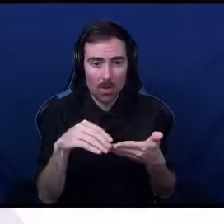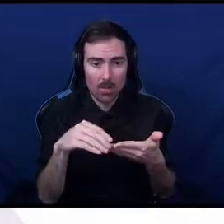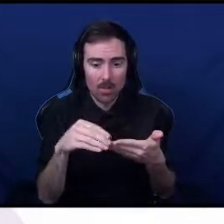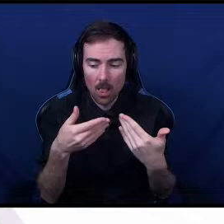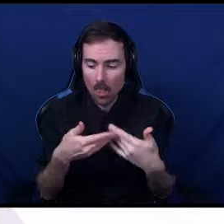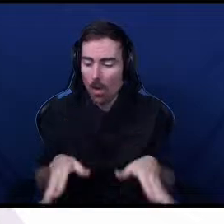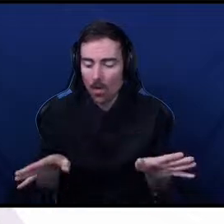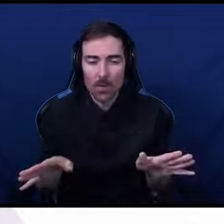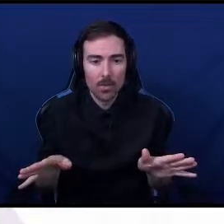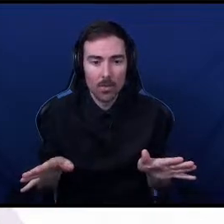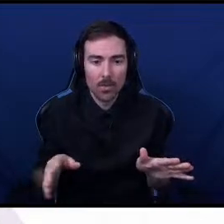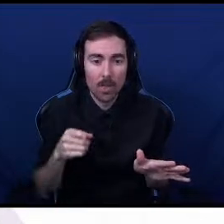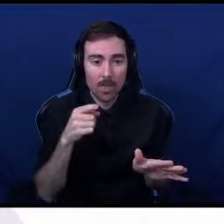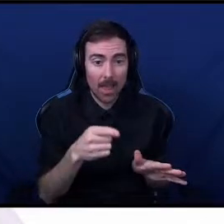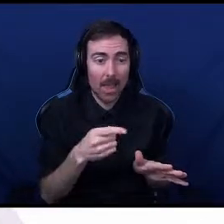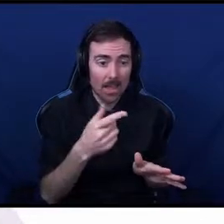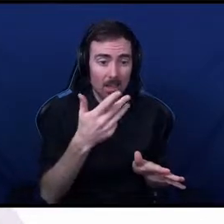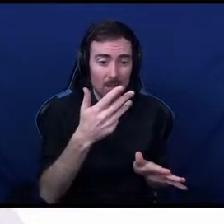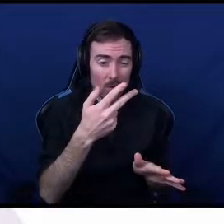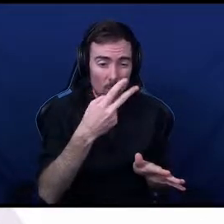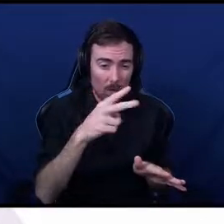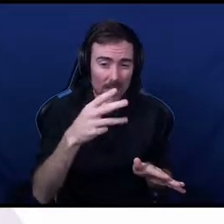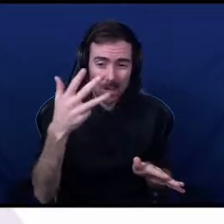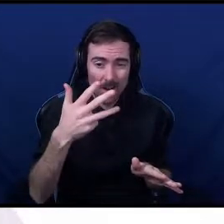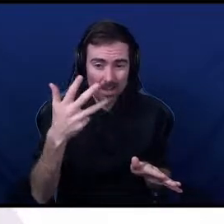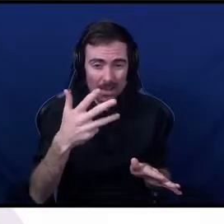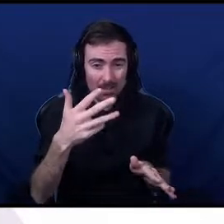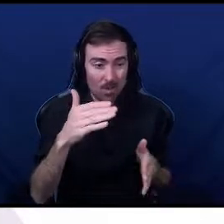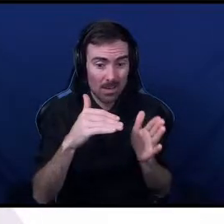likely a lot higher than that. We have the statistics around